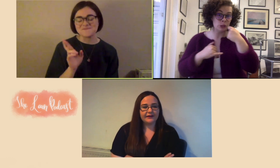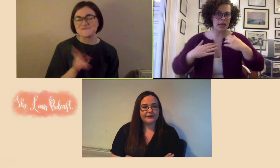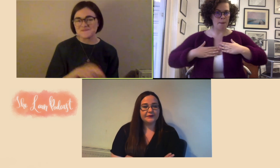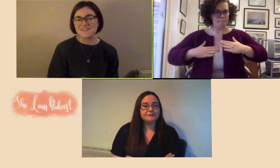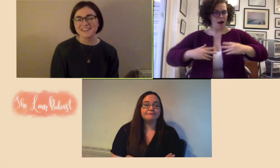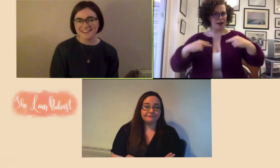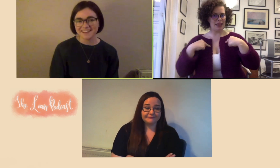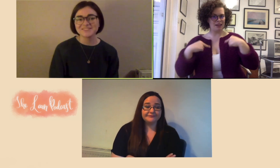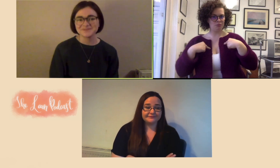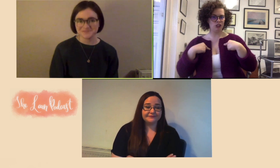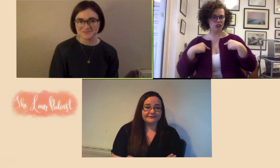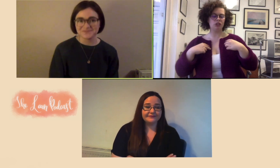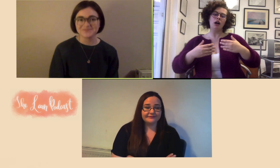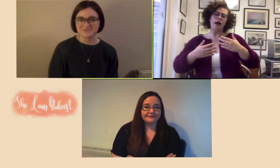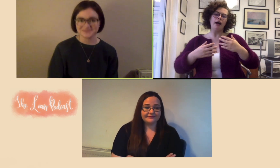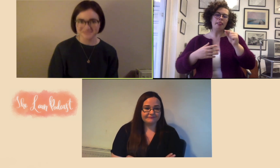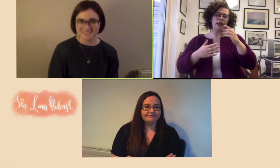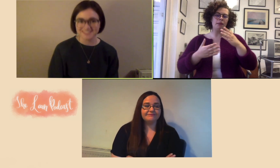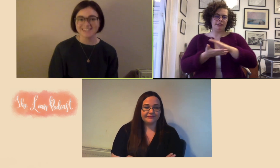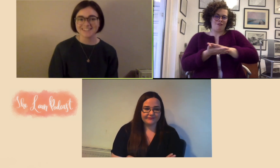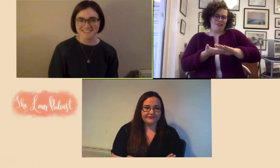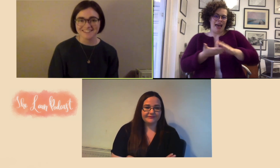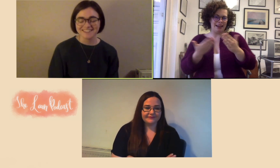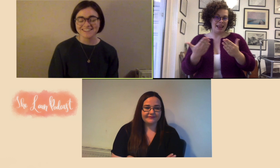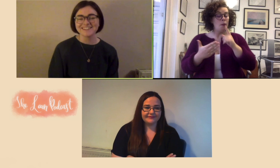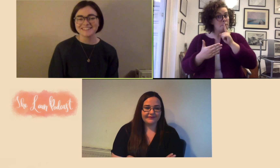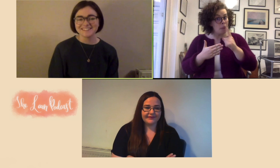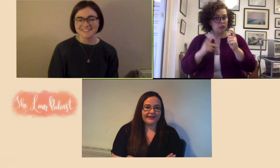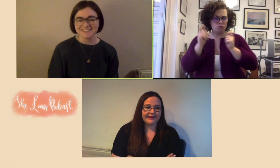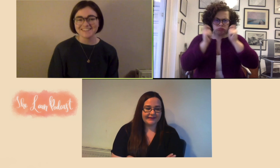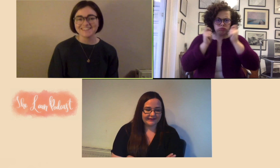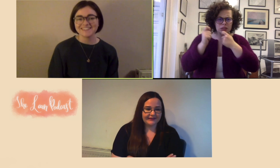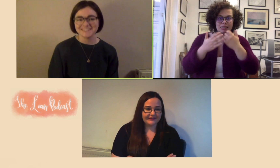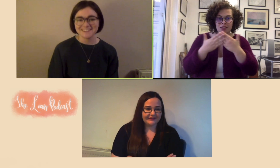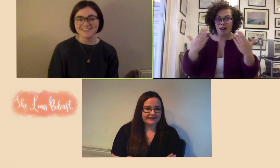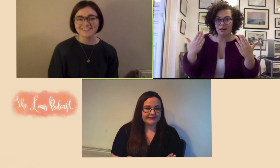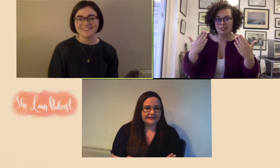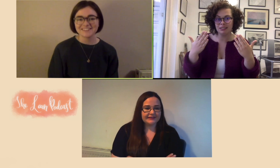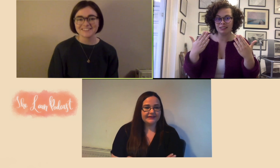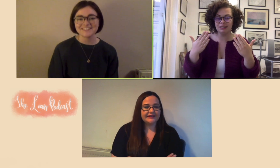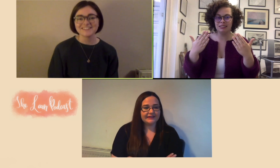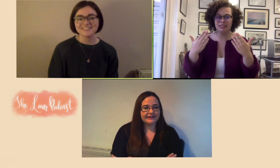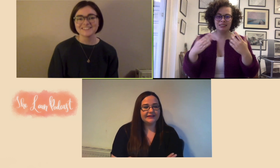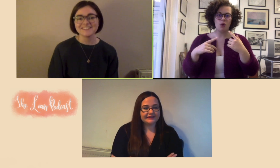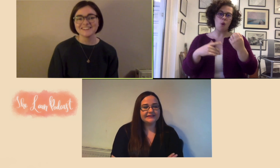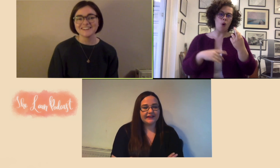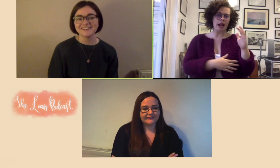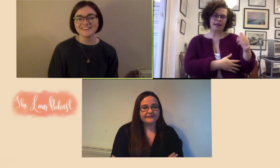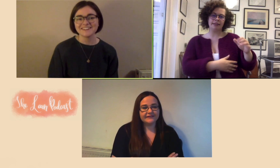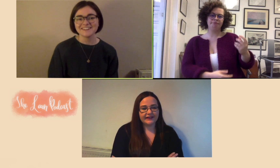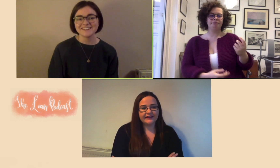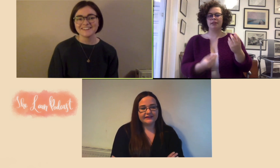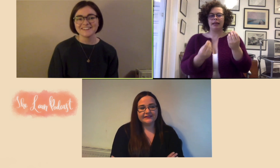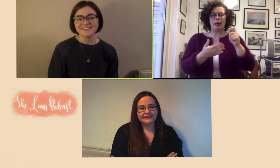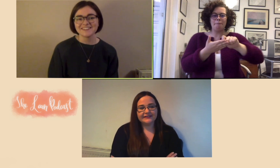if I don't see who's speaking, that throws me as well. If I just hear them as like this voice in the distance, it makes it very, very different.